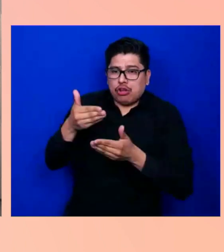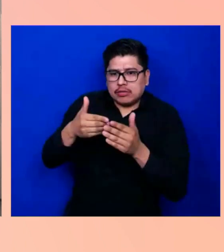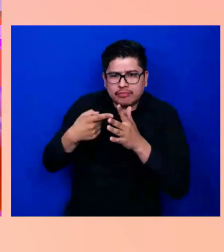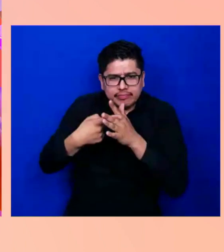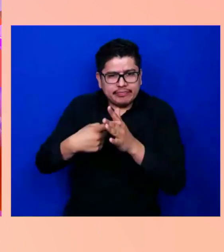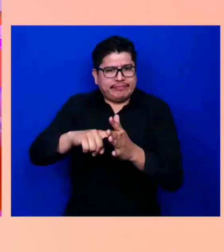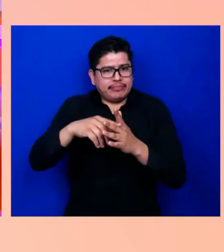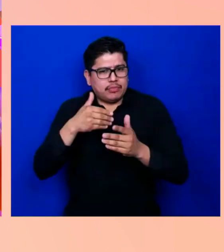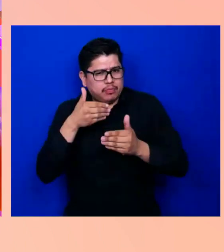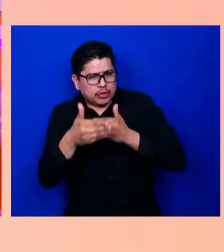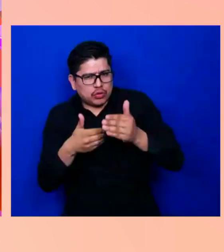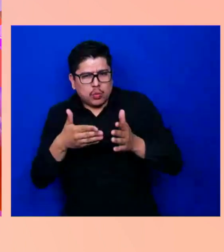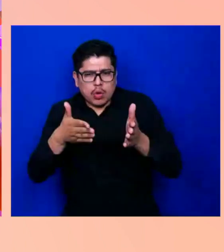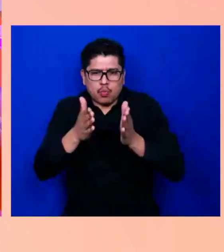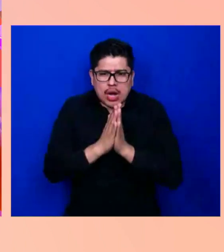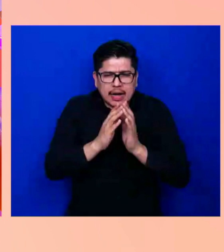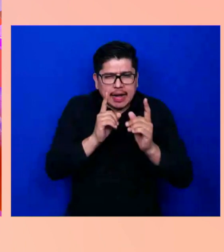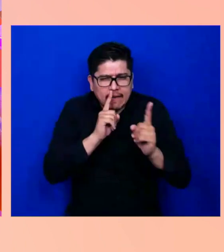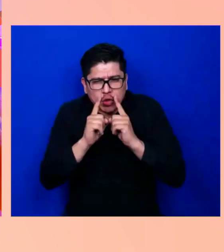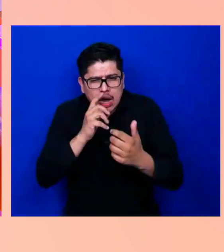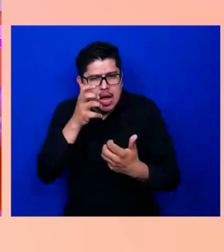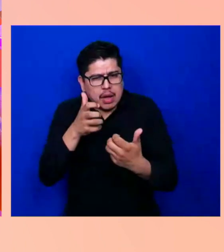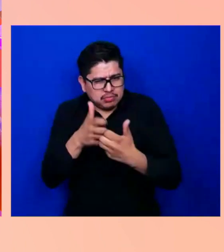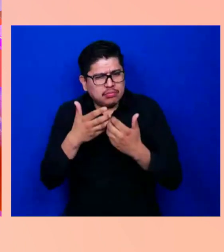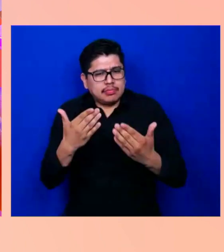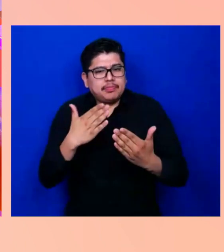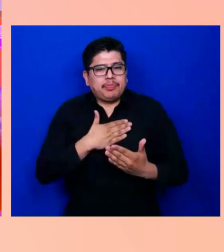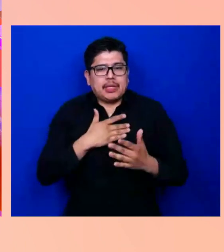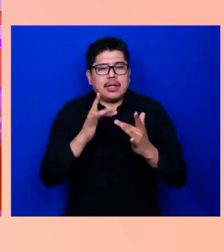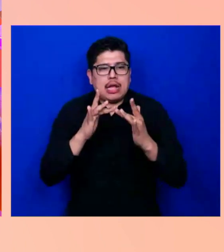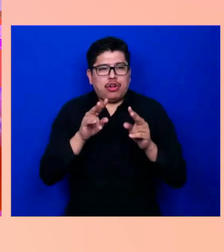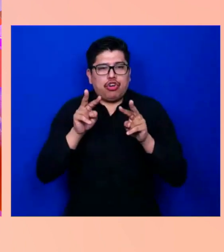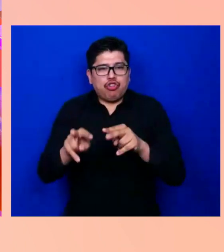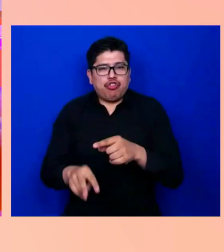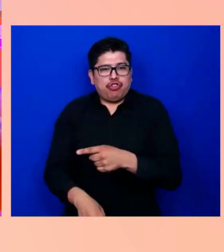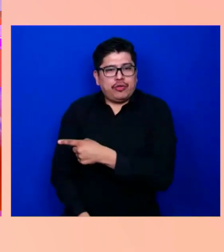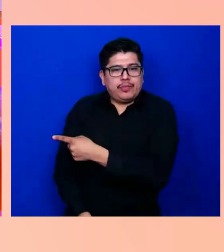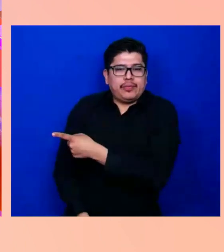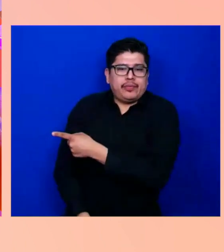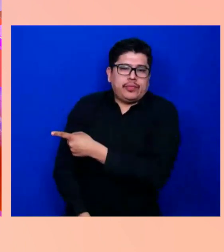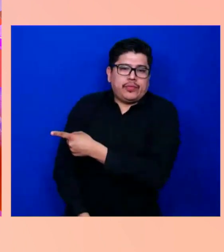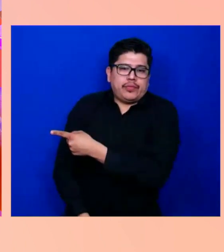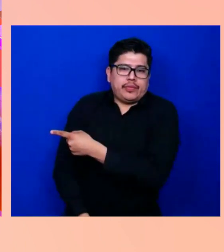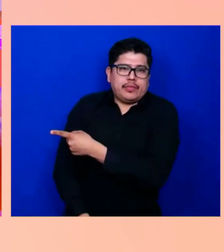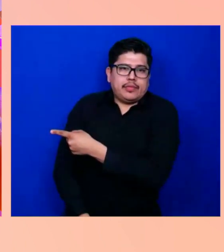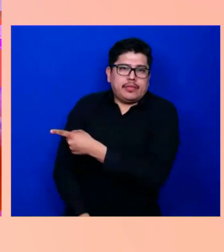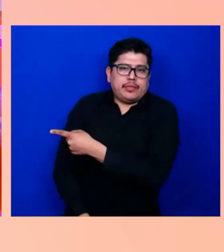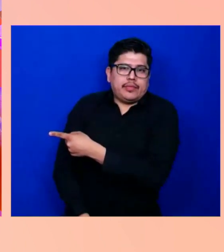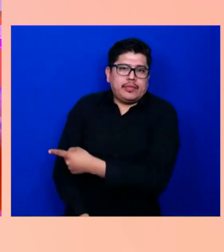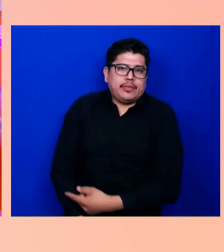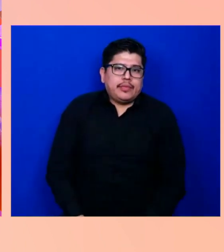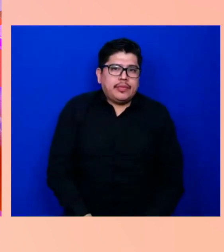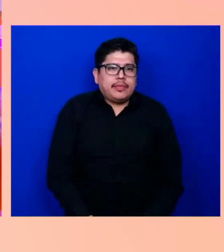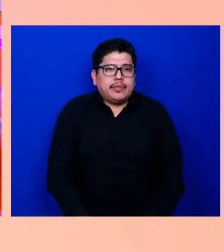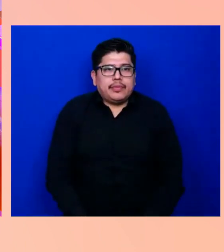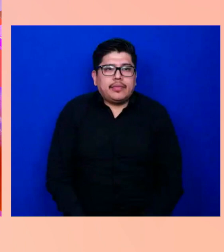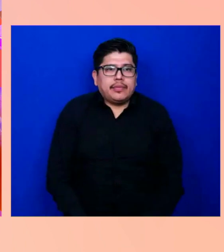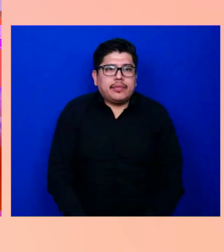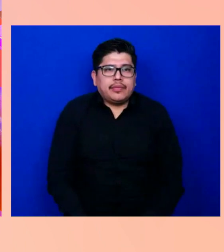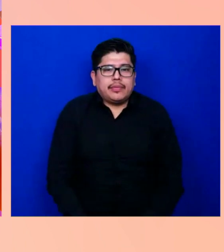please visit Microsoft.com/inclusivehiring. Thank you so much for joining us today.